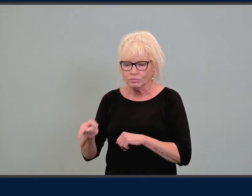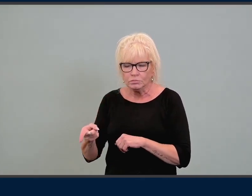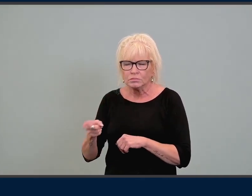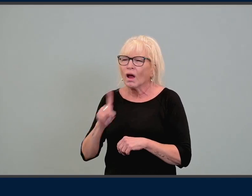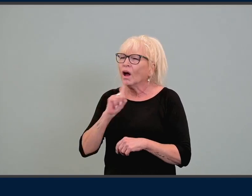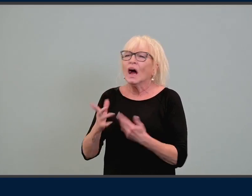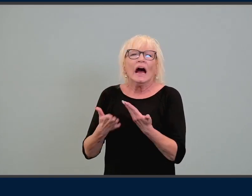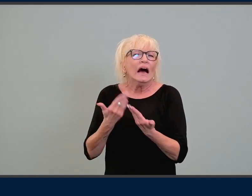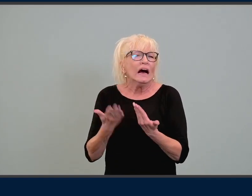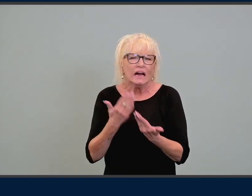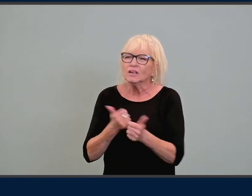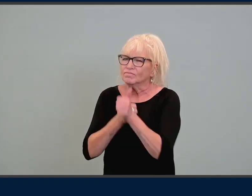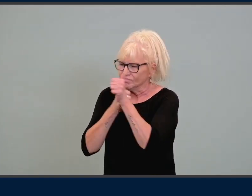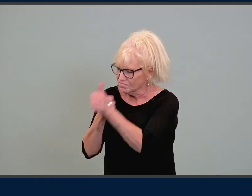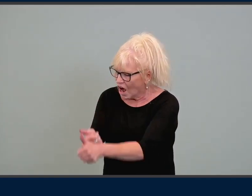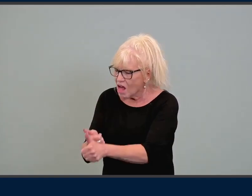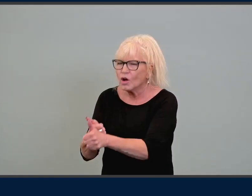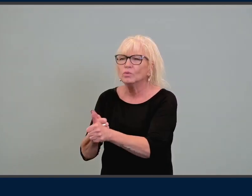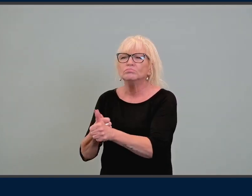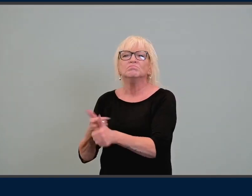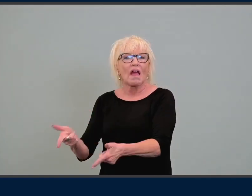CAMILLE JETER >> VCSL is the first assessment that